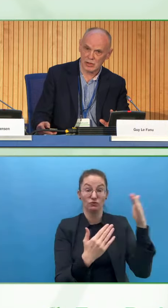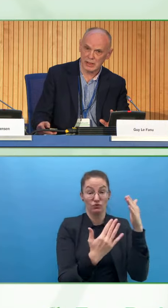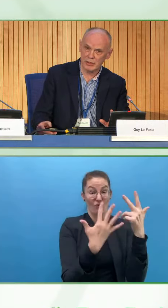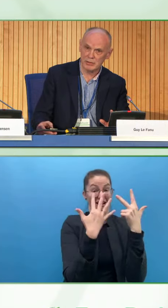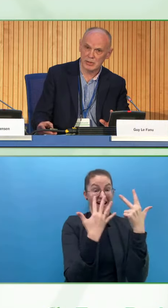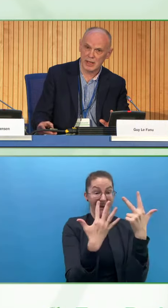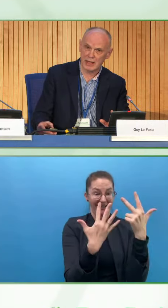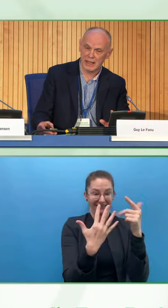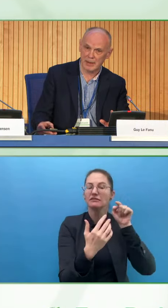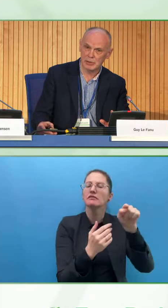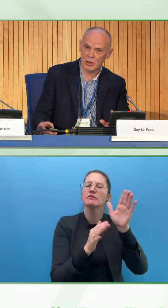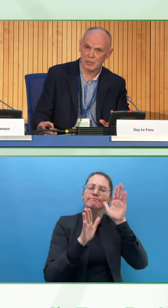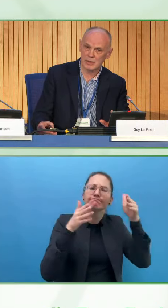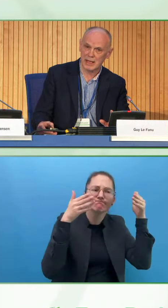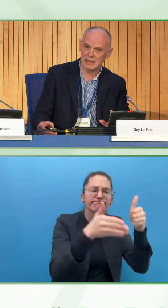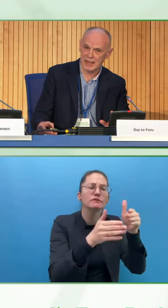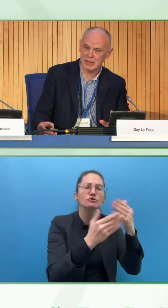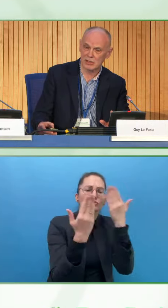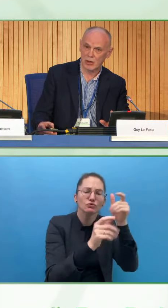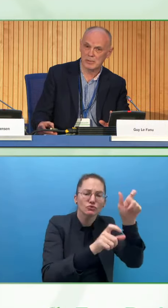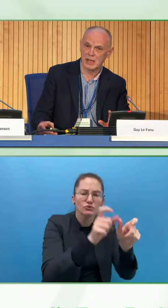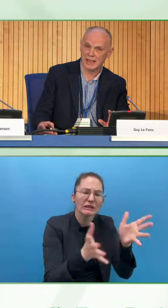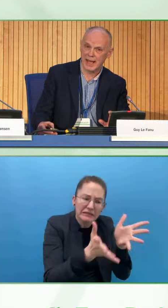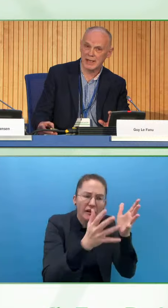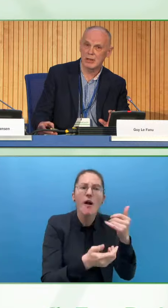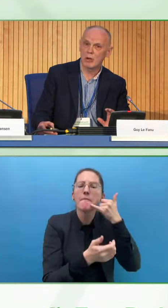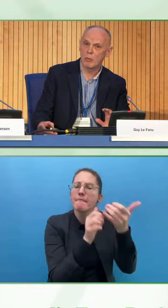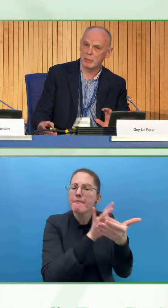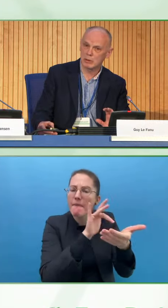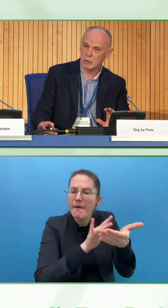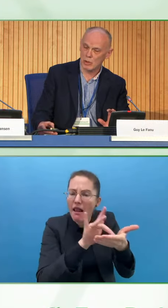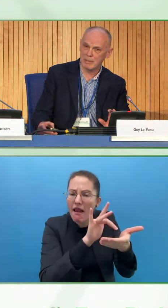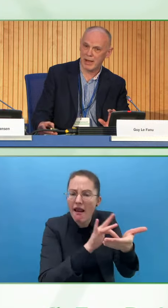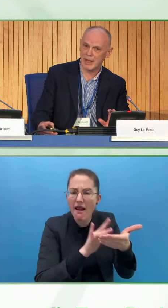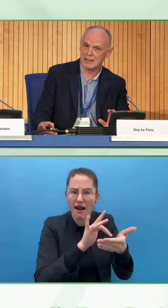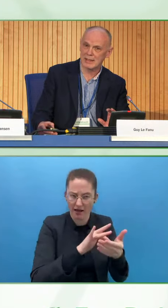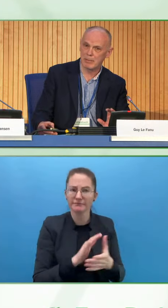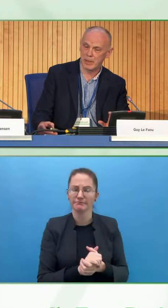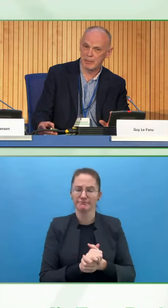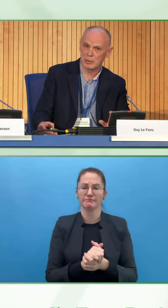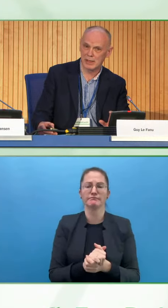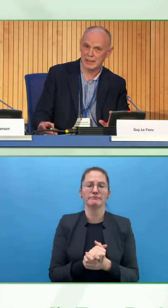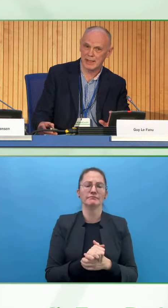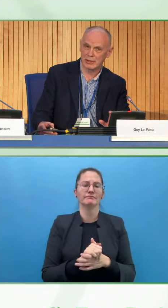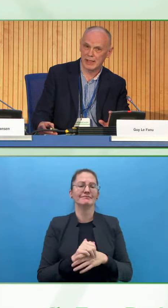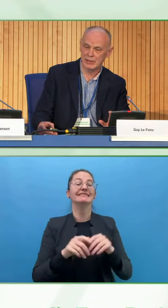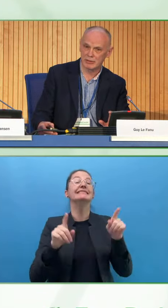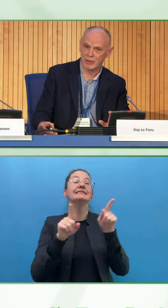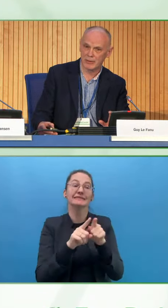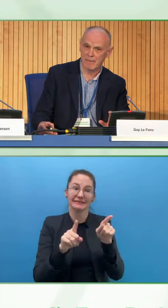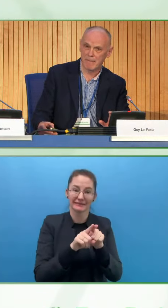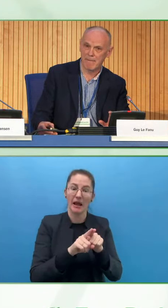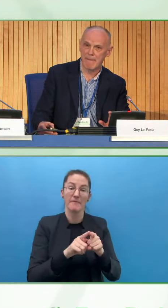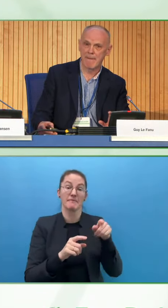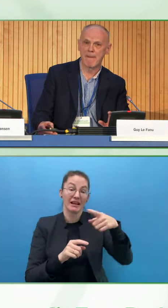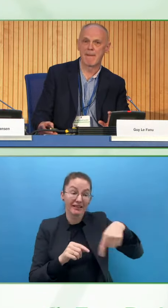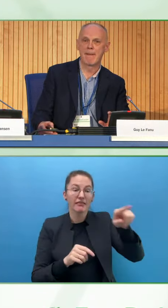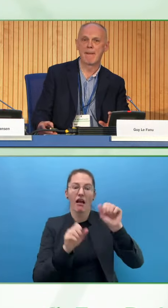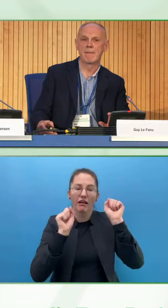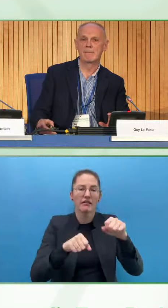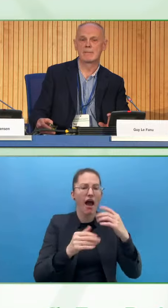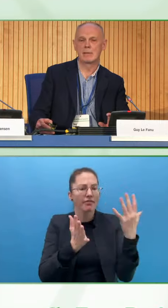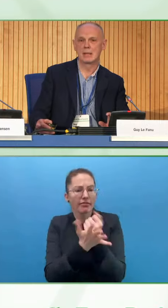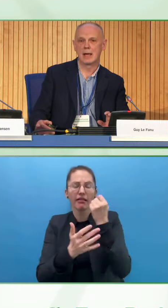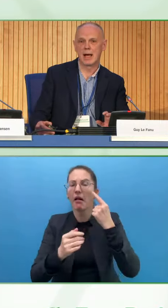to use laptops and desktops, we will talk about that in a bit more detail later on.